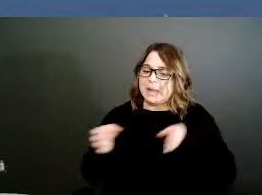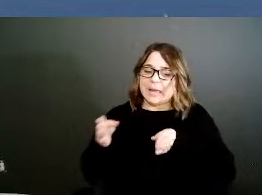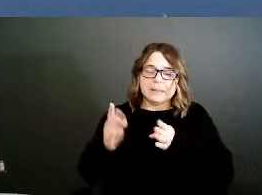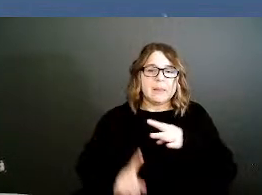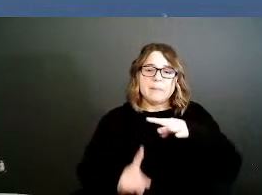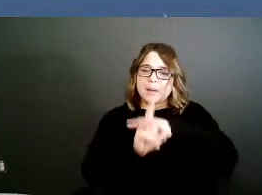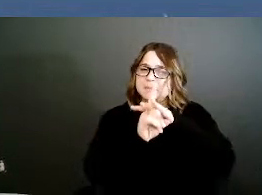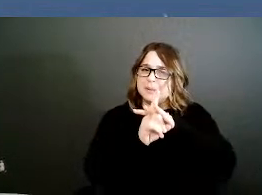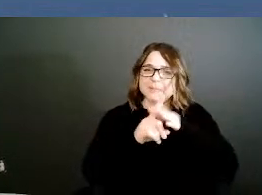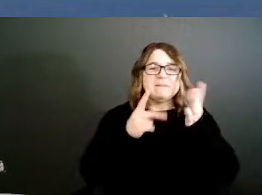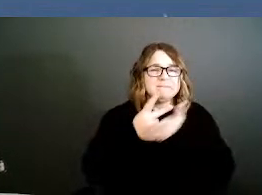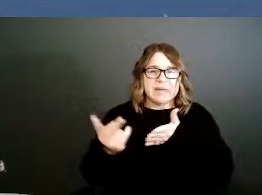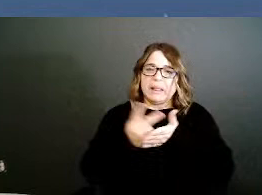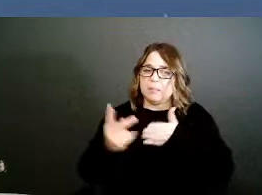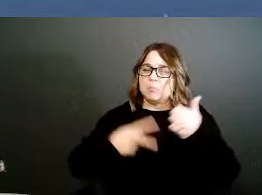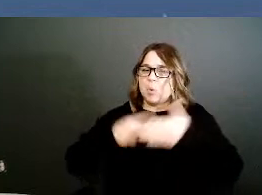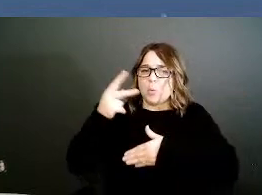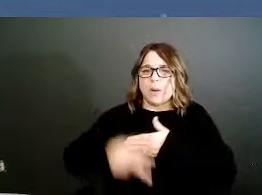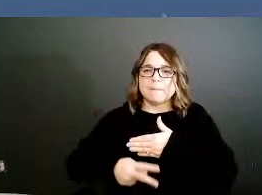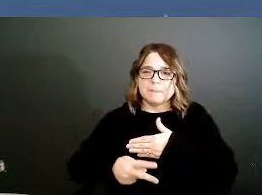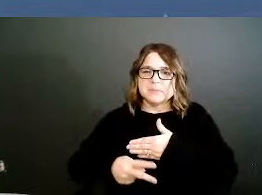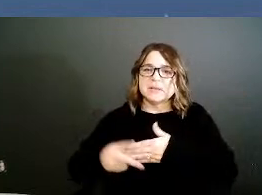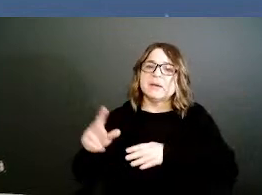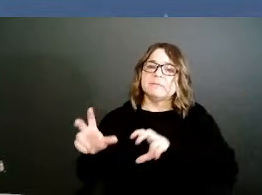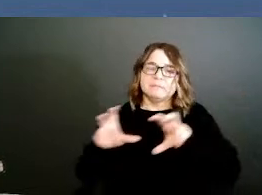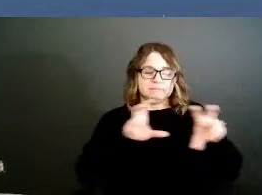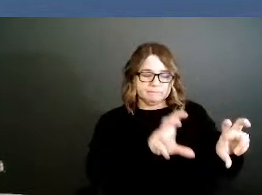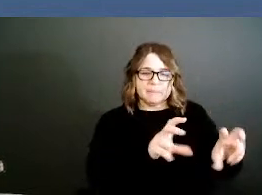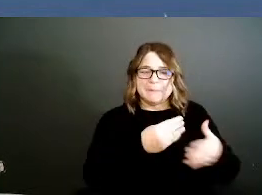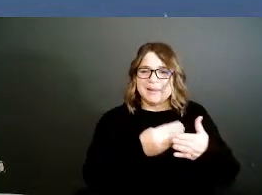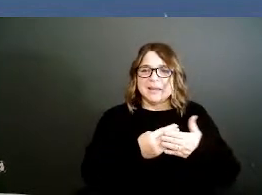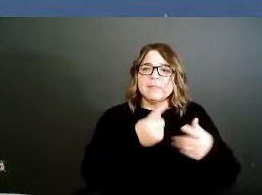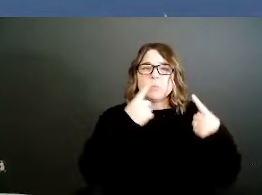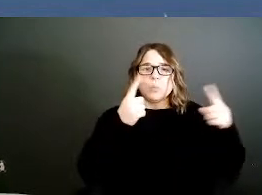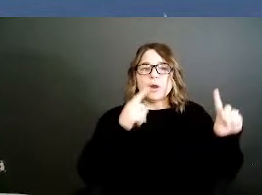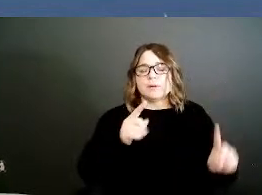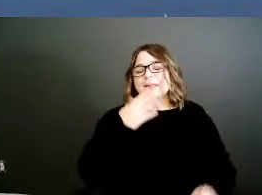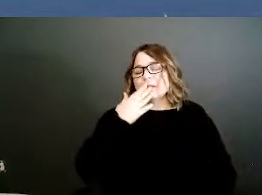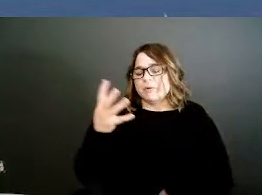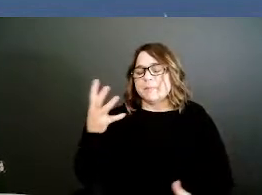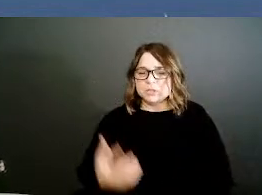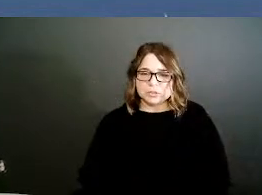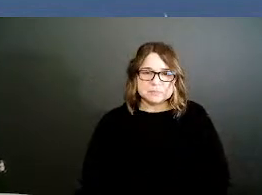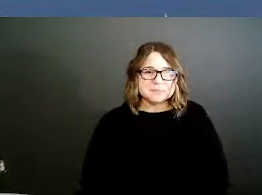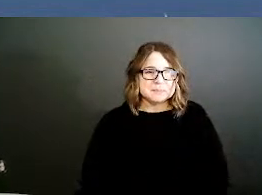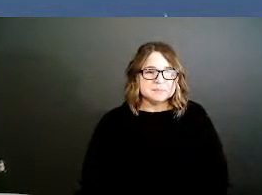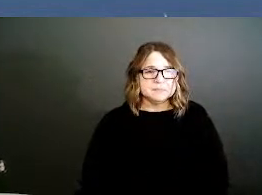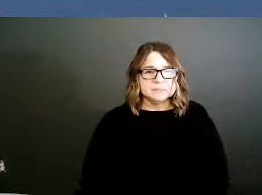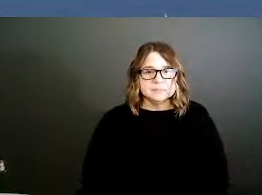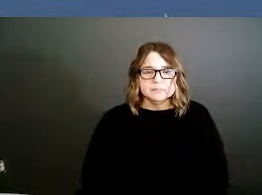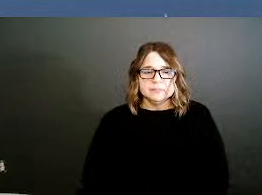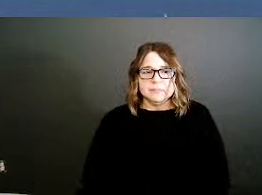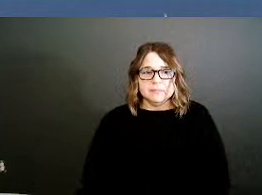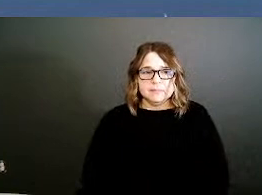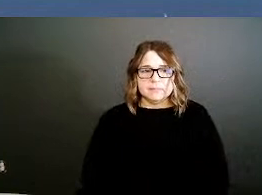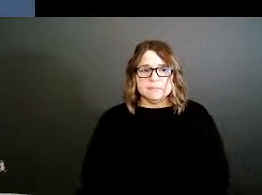PLAN THAT COPS FAILED PROGRAMS AND FUND ONES THAT WORK. THANK YOU VERY MUCH. ≫ COUNCIL PRESIDENT BENDER: THANK YOU. ≫ HELLO, CAN YOU HEAR ME? ≫ COUNCIL PRESIDENT BENDER: YES.